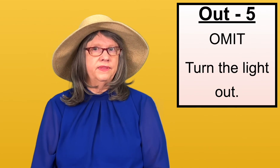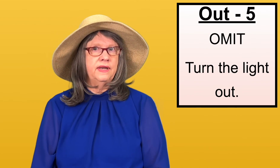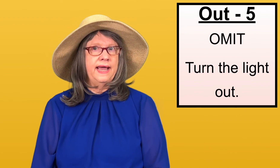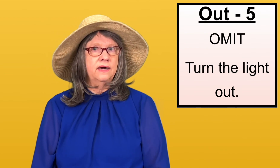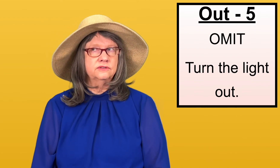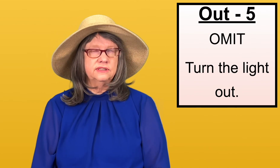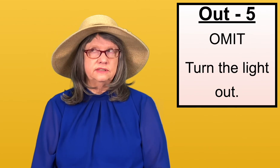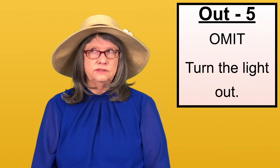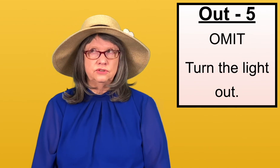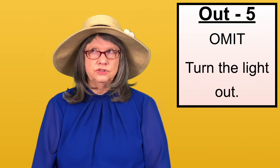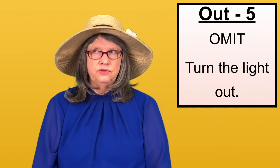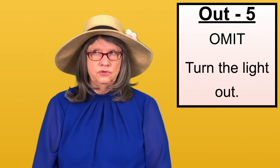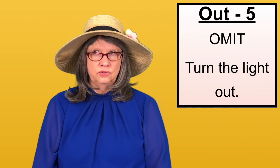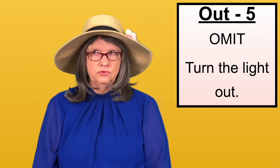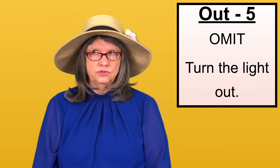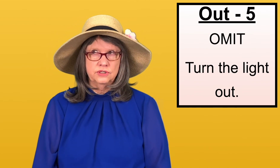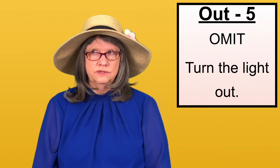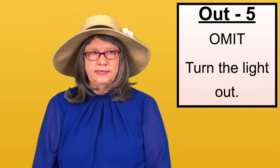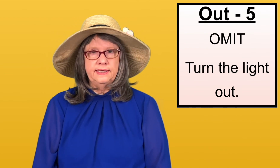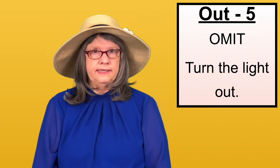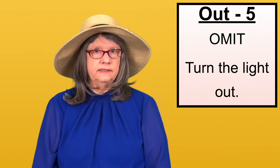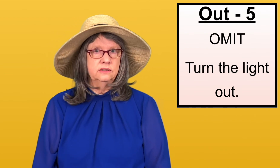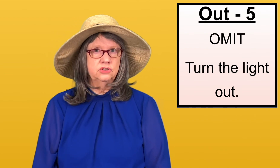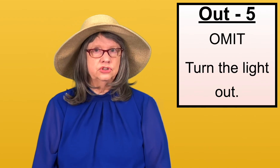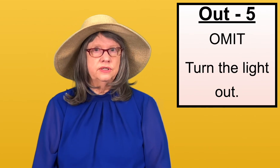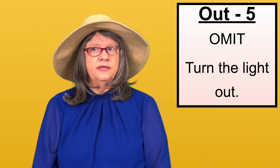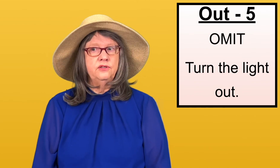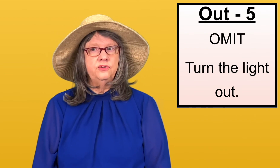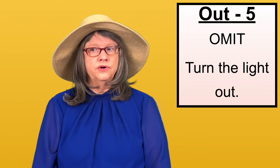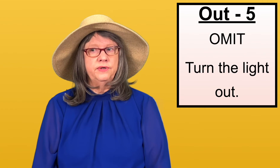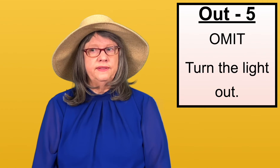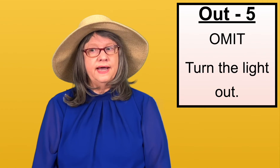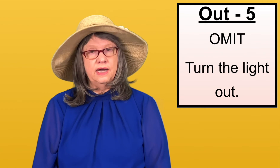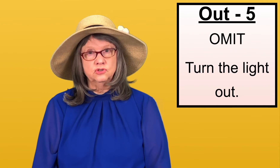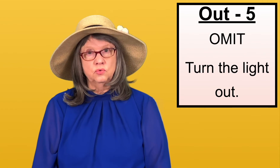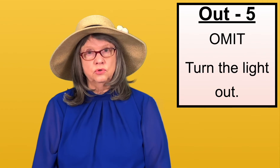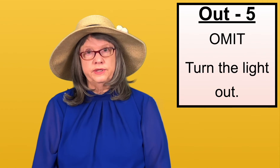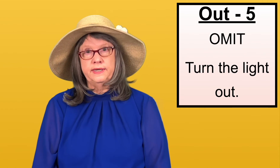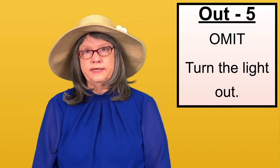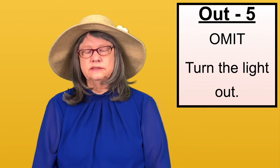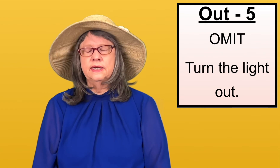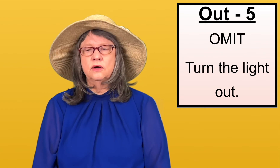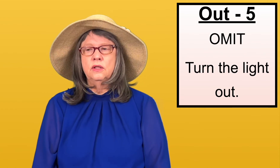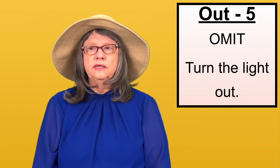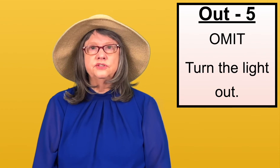that out is used in English that you don't need the actual word in ASL, is to